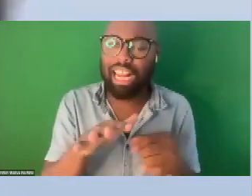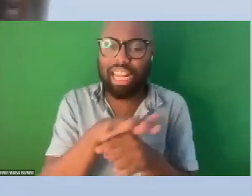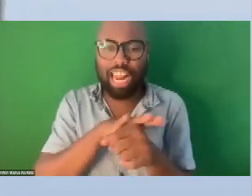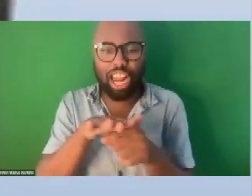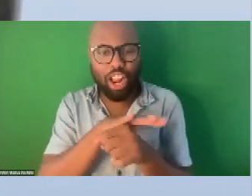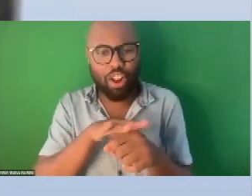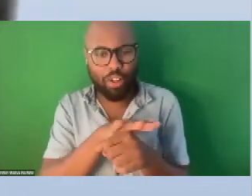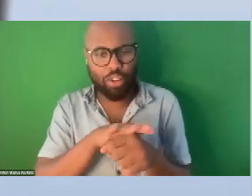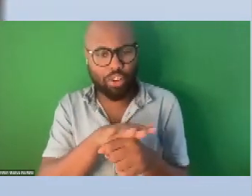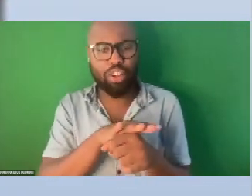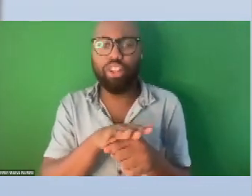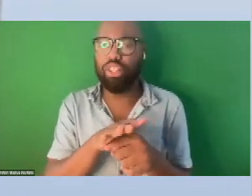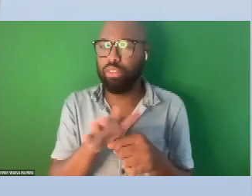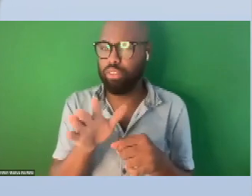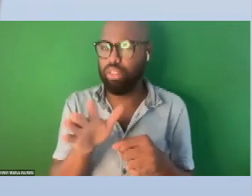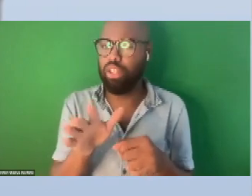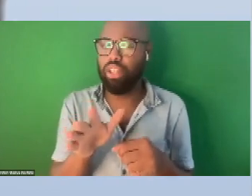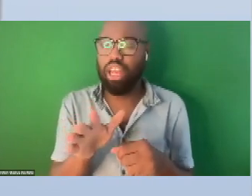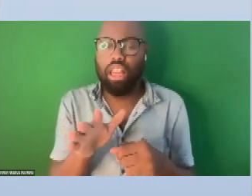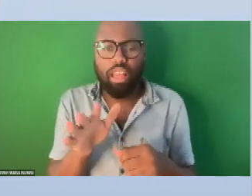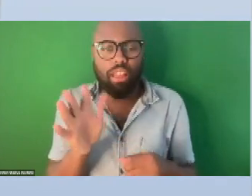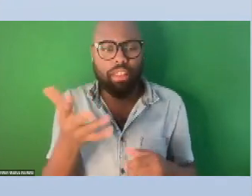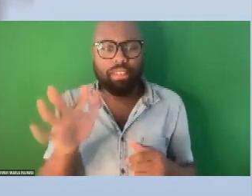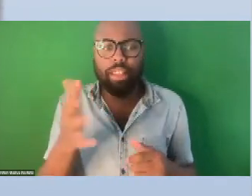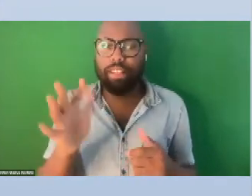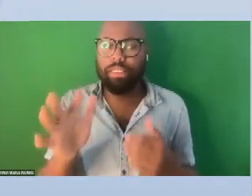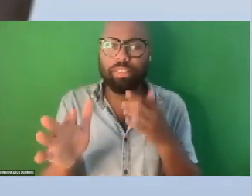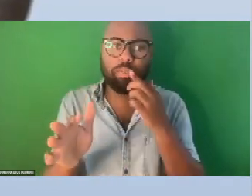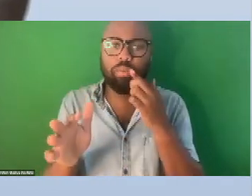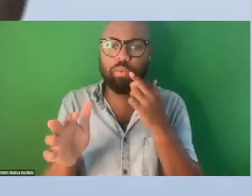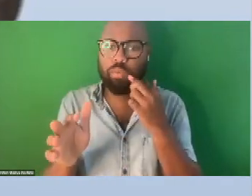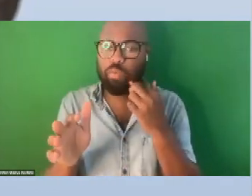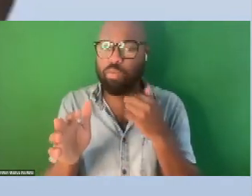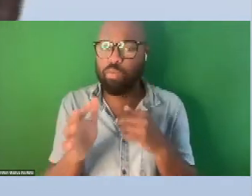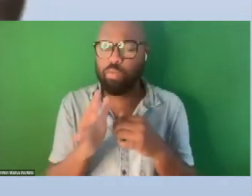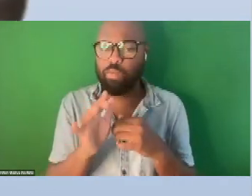This kind of if you